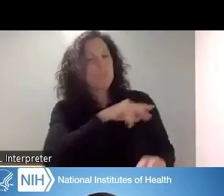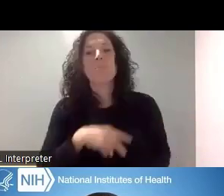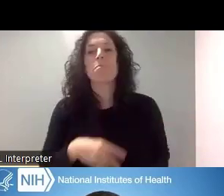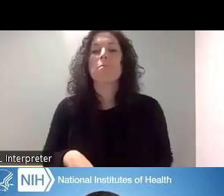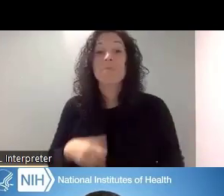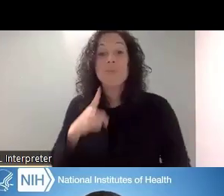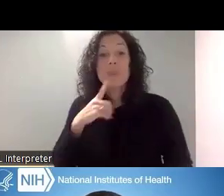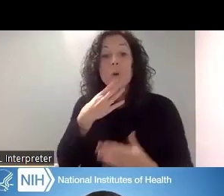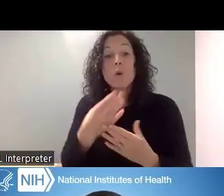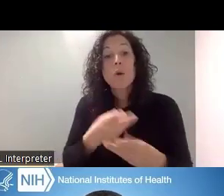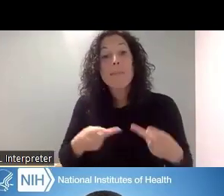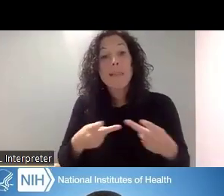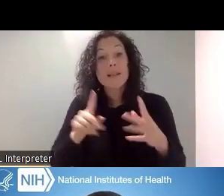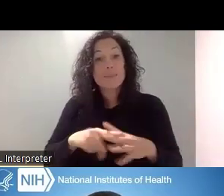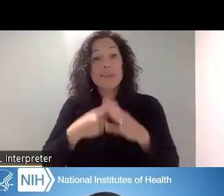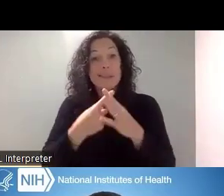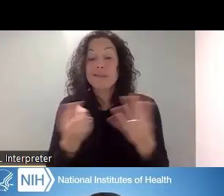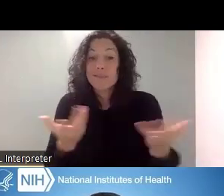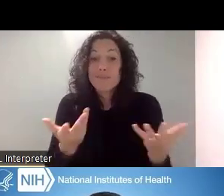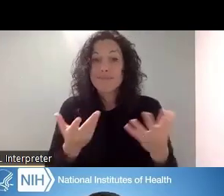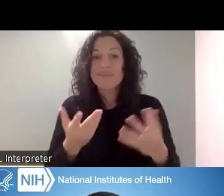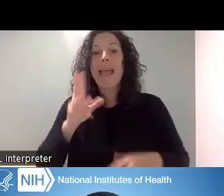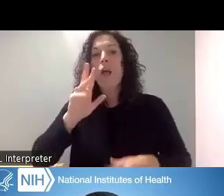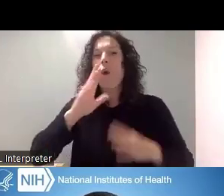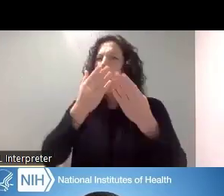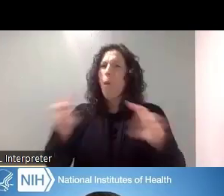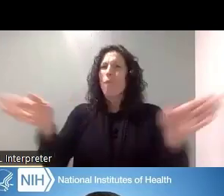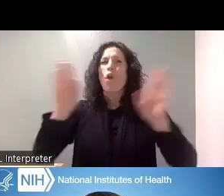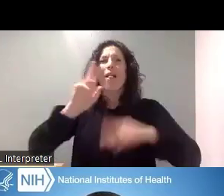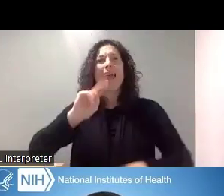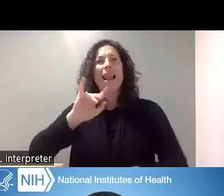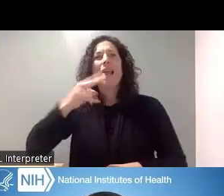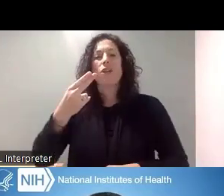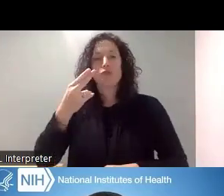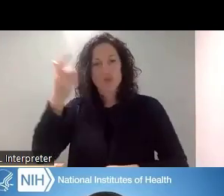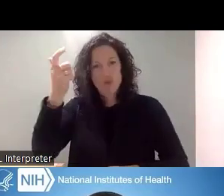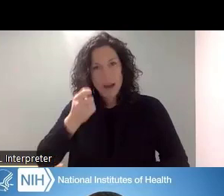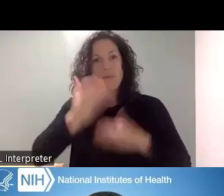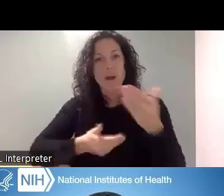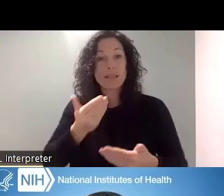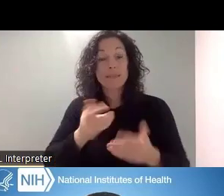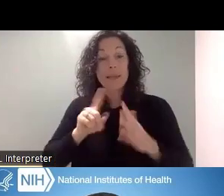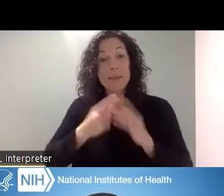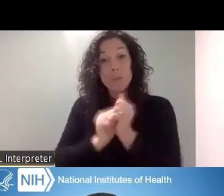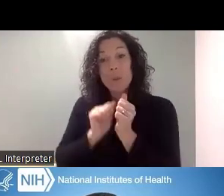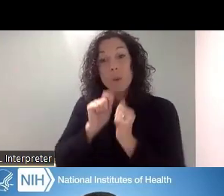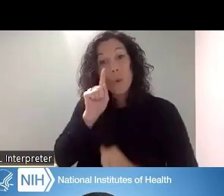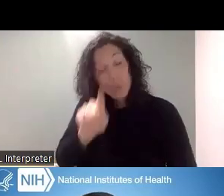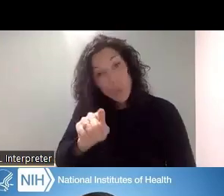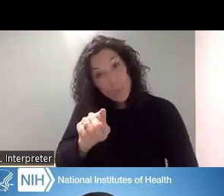at the overall NIH grants process. Now that's going to begin with you, with a scientific idea that you have.